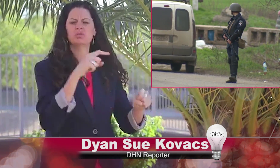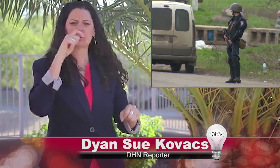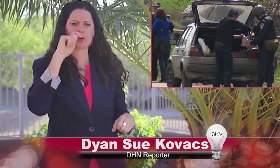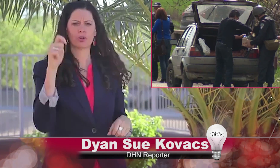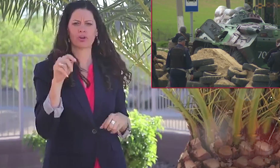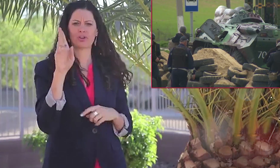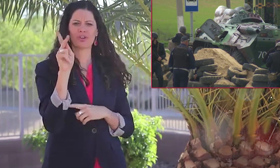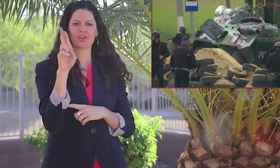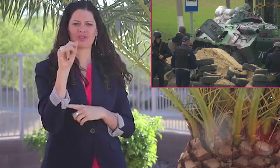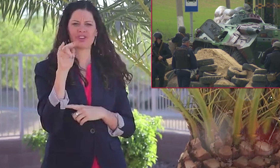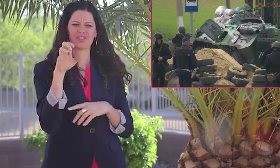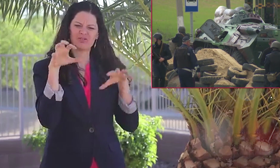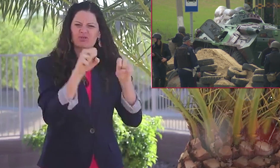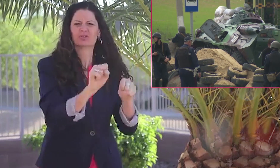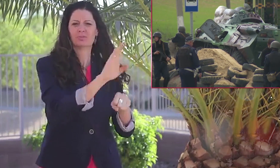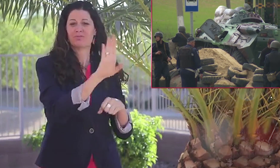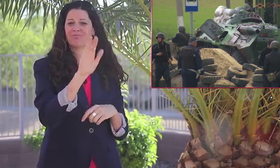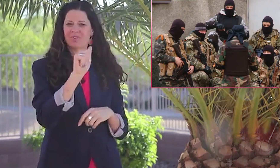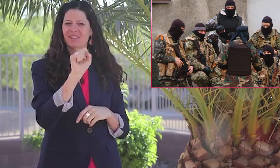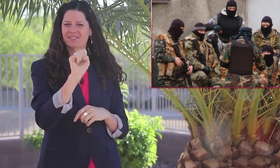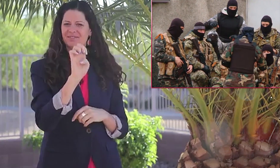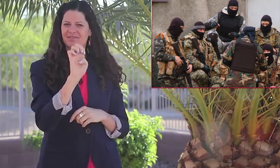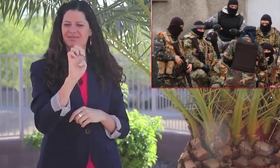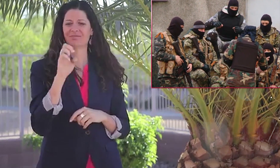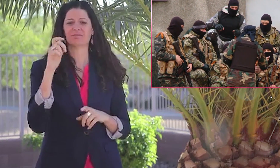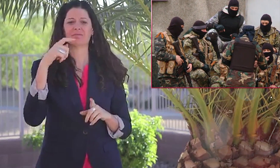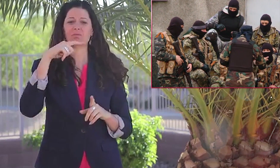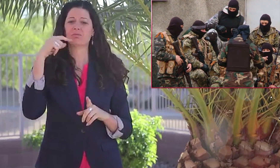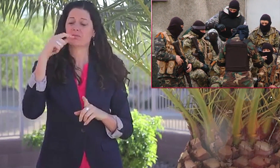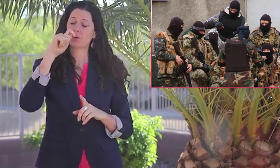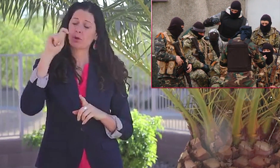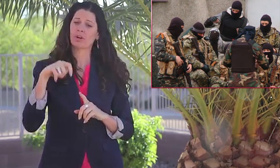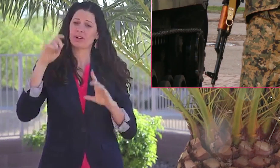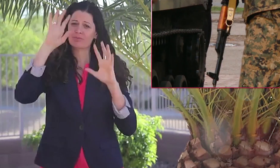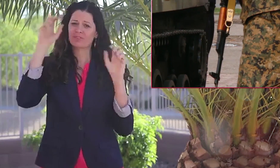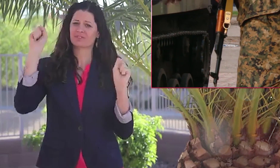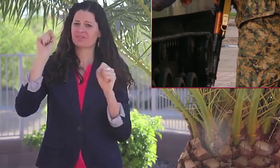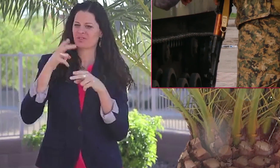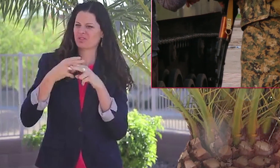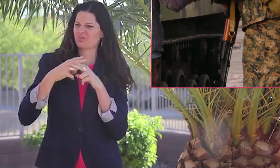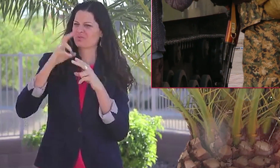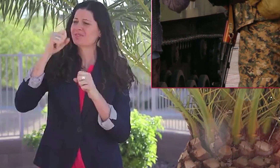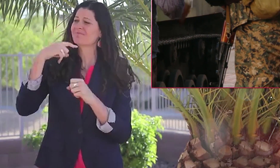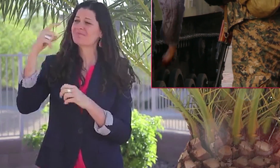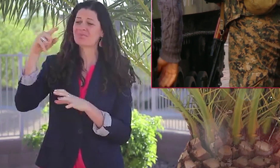MORNING. ONLY THREE PEOPLE WERE KILLED AND OVER 50 WERE DETAINED BY UKRAINIAN TROOPS.